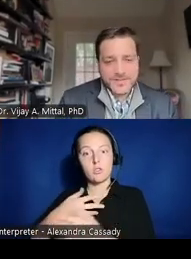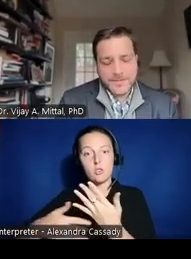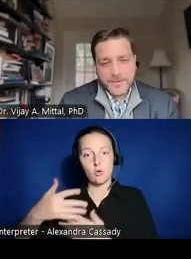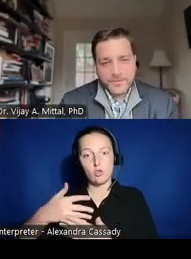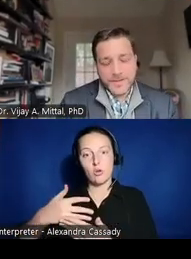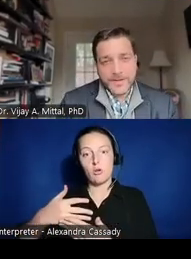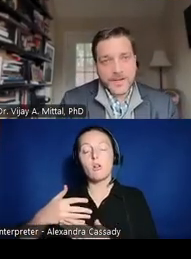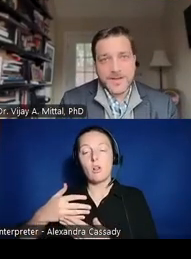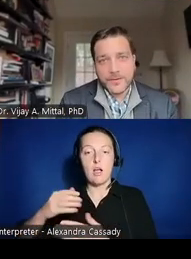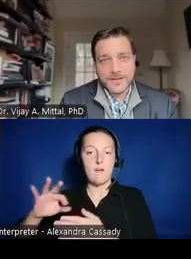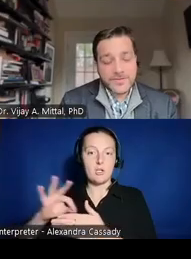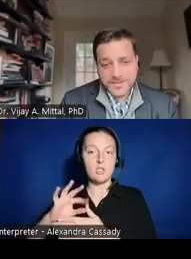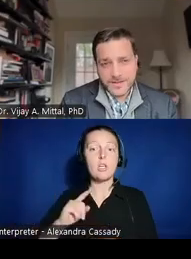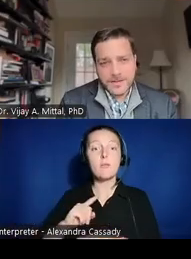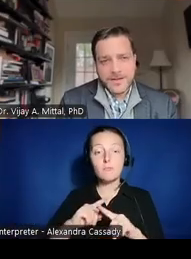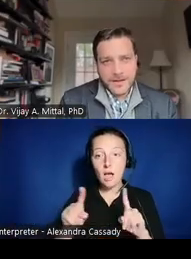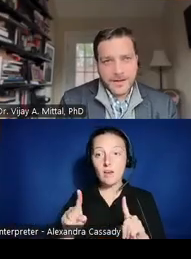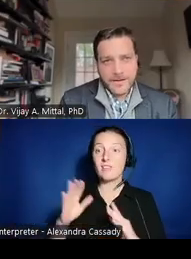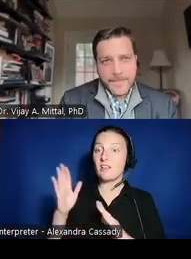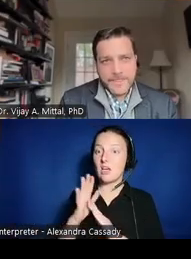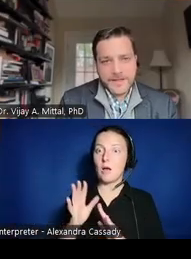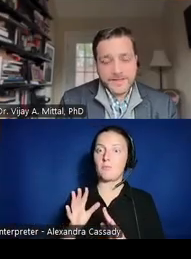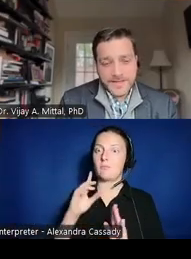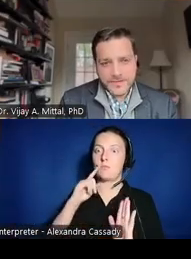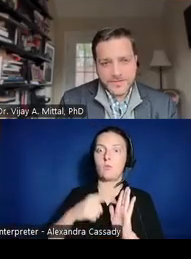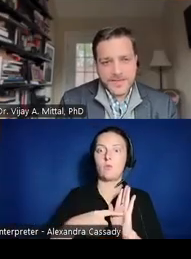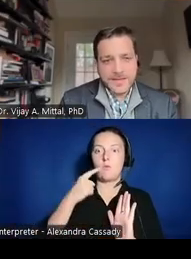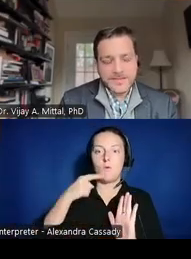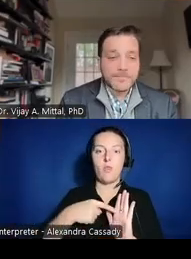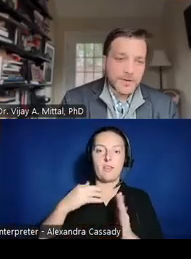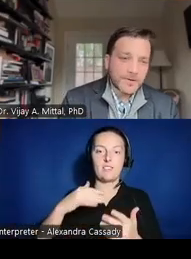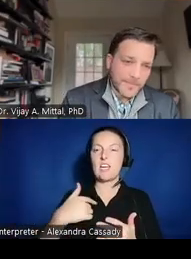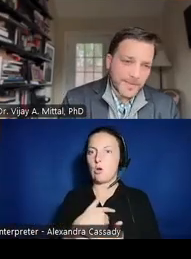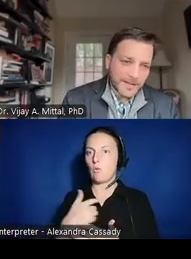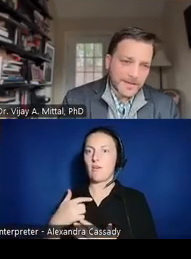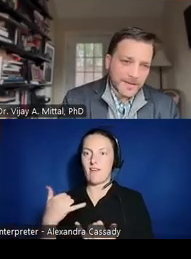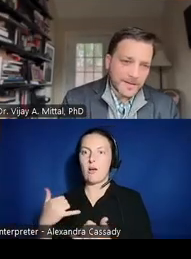is something we're following up now in another study, um the assessors began to mirror and mimic